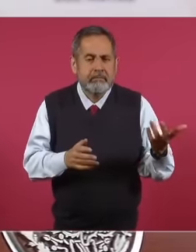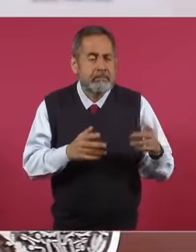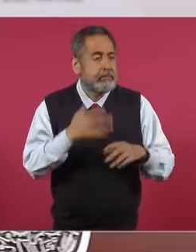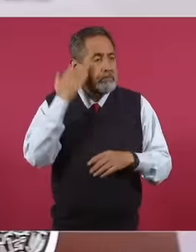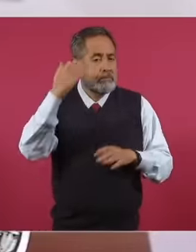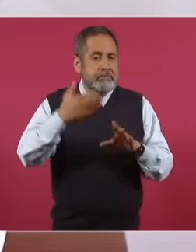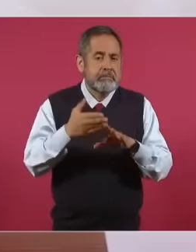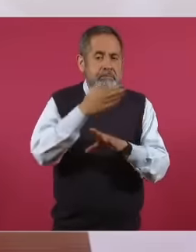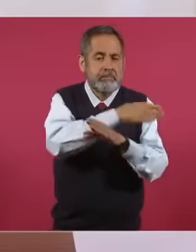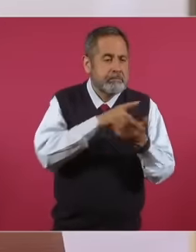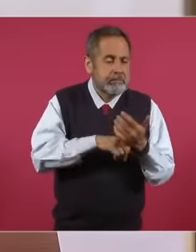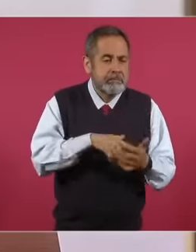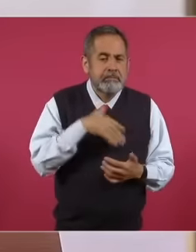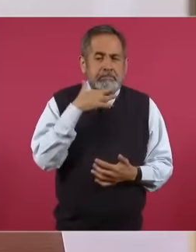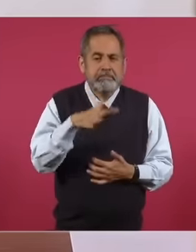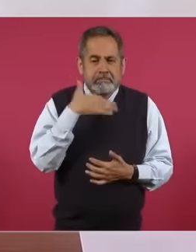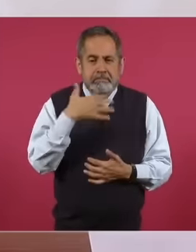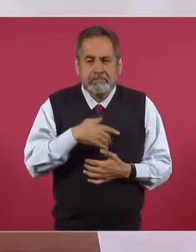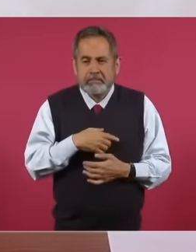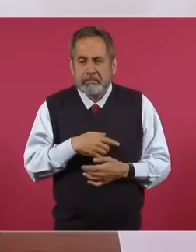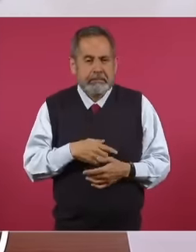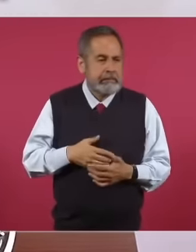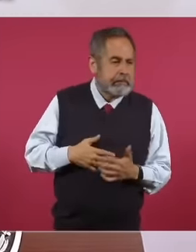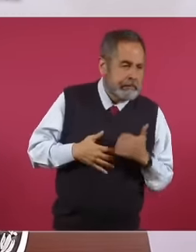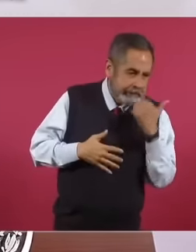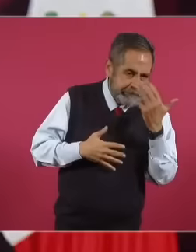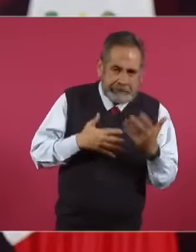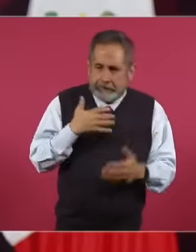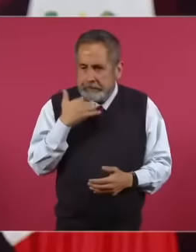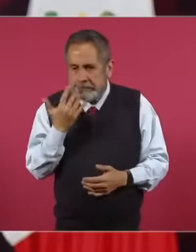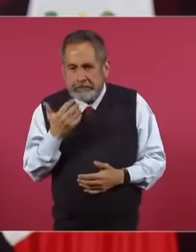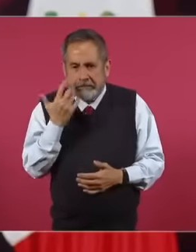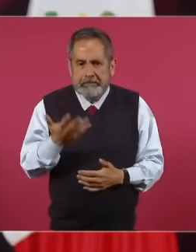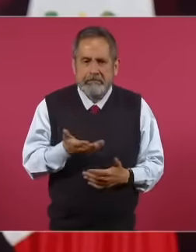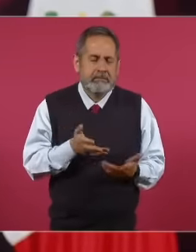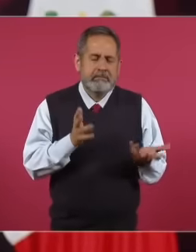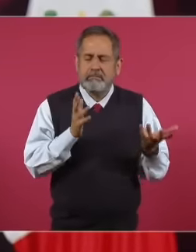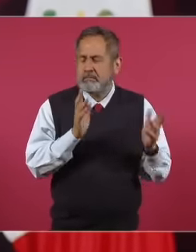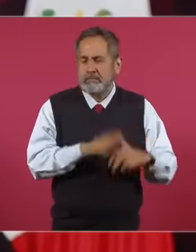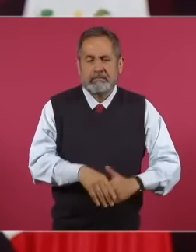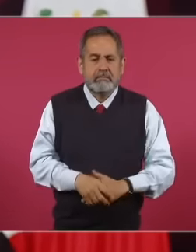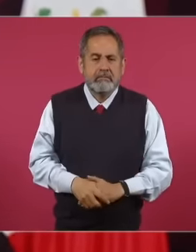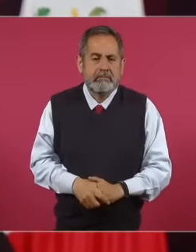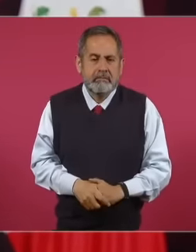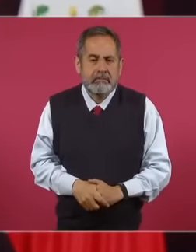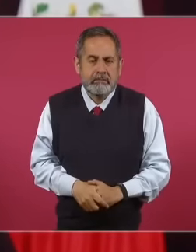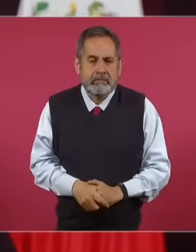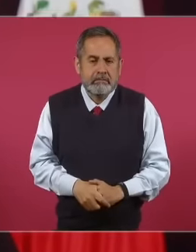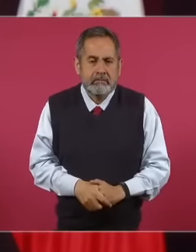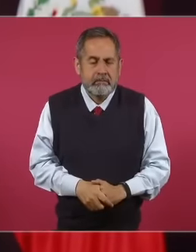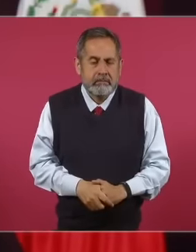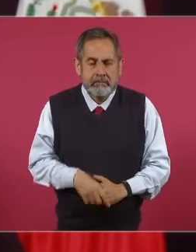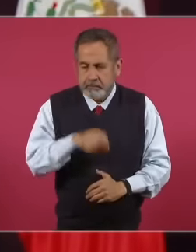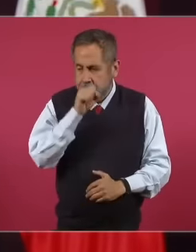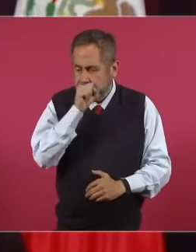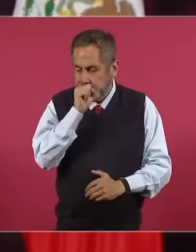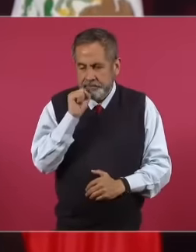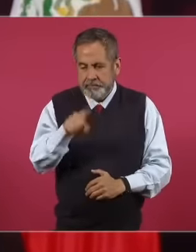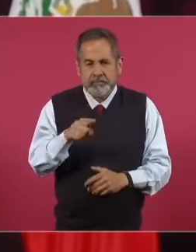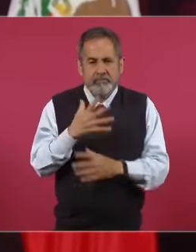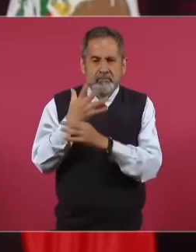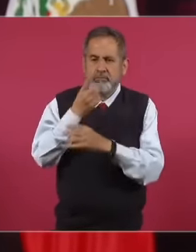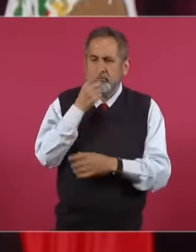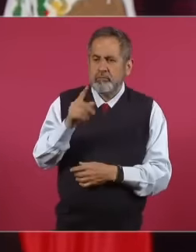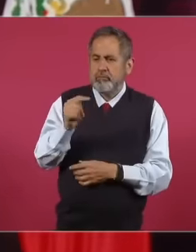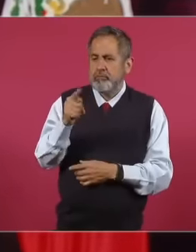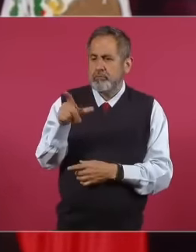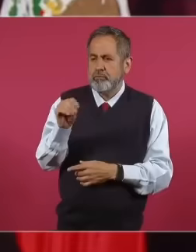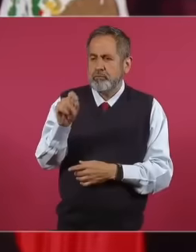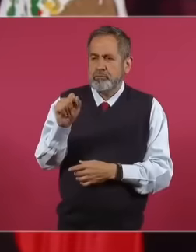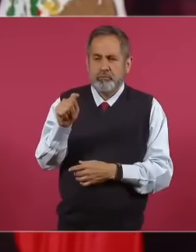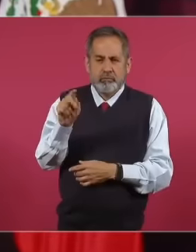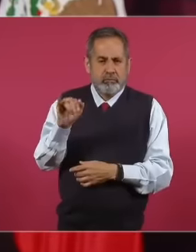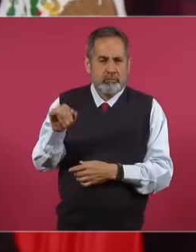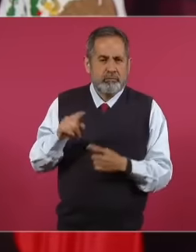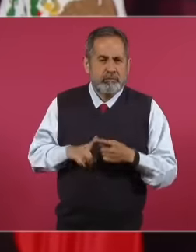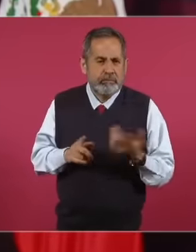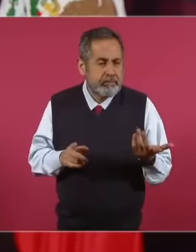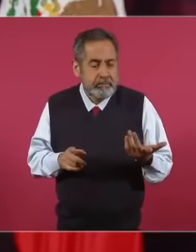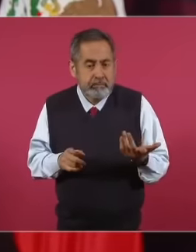corruption and apply what Leo Tolstoy said, a state that does not seek justice